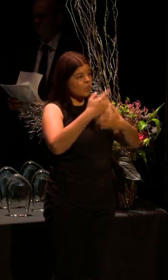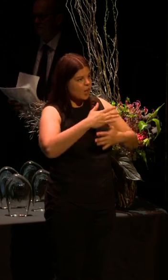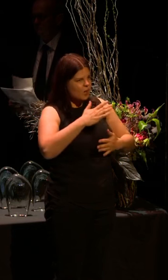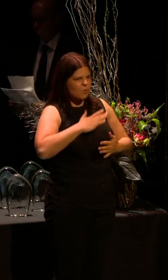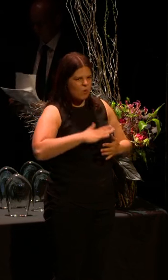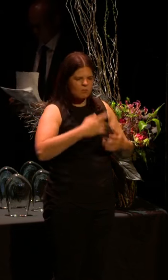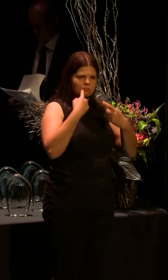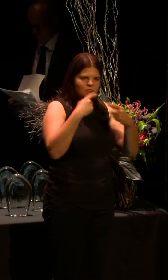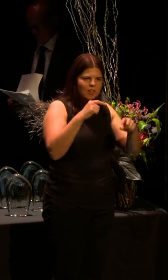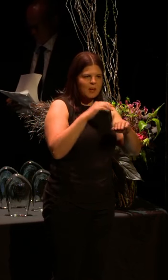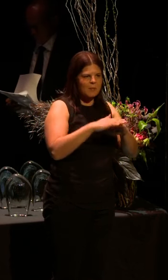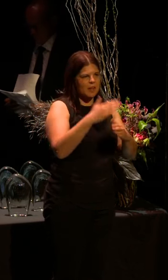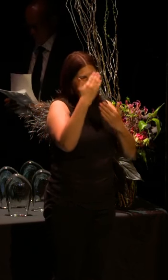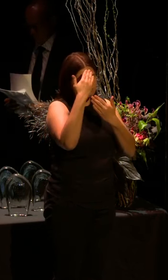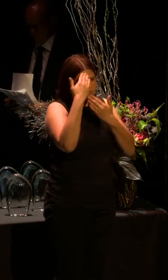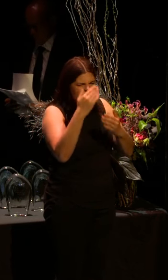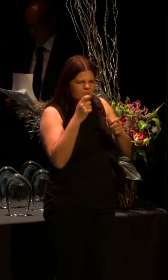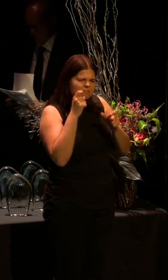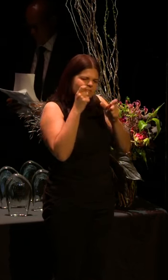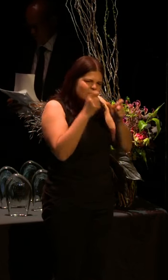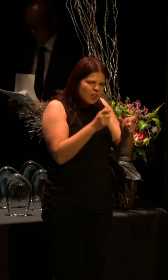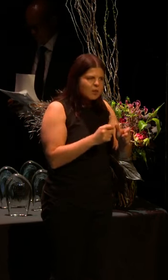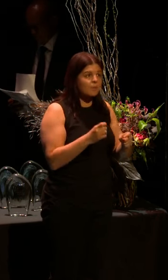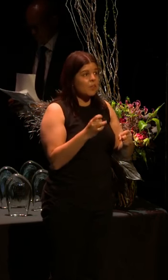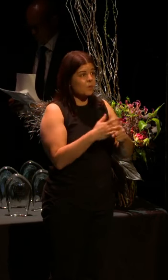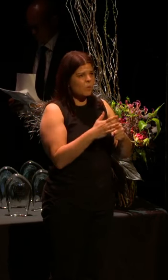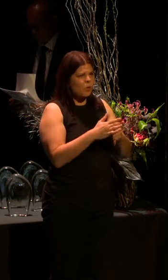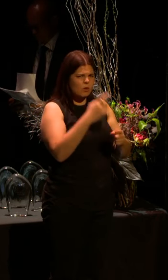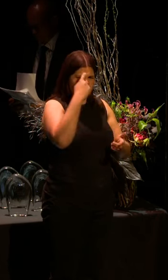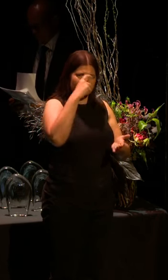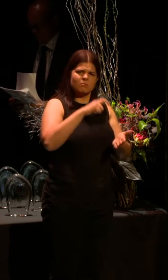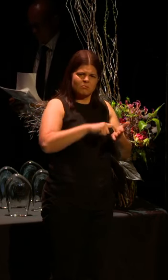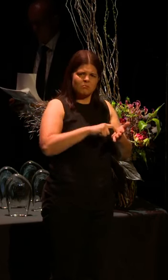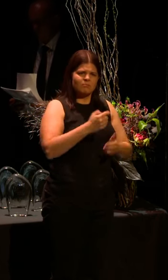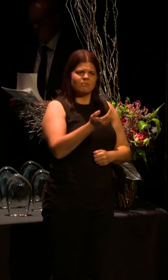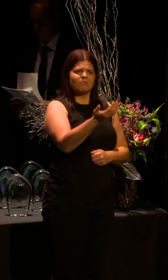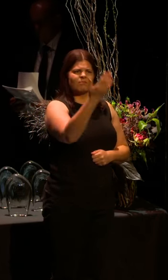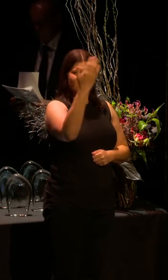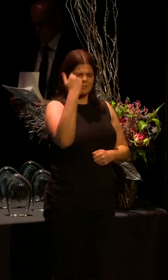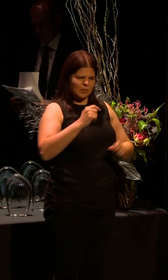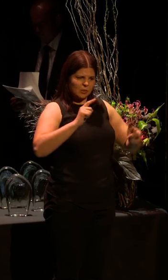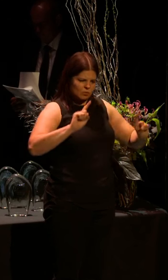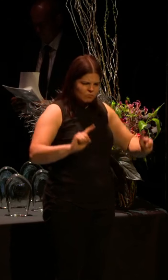And it is important to acknowledge this country's rich, first, and original story.